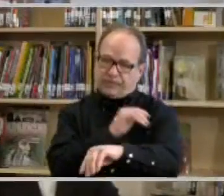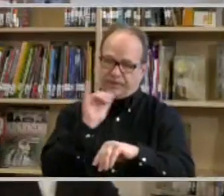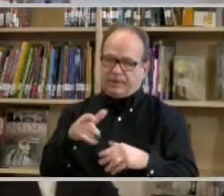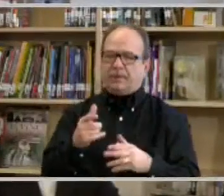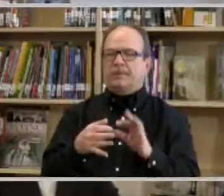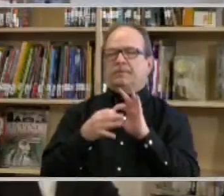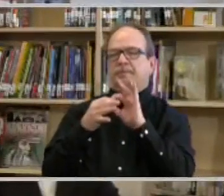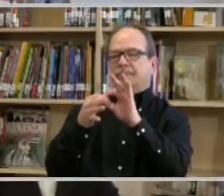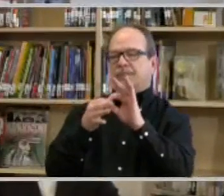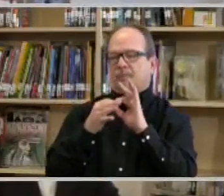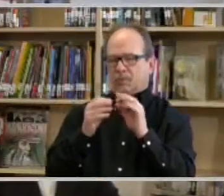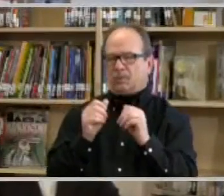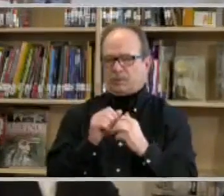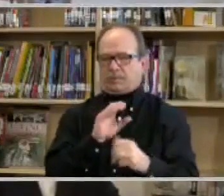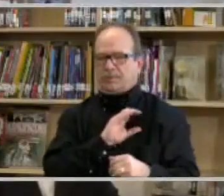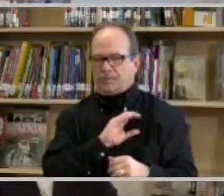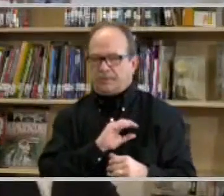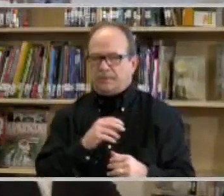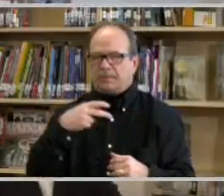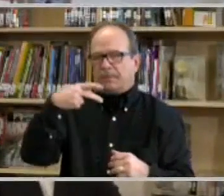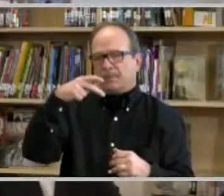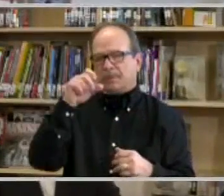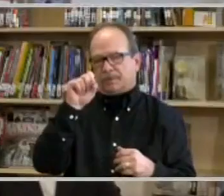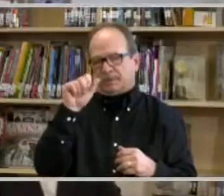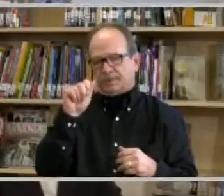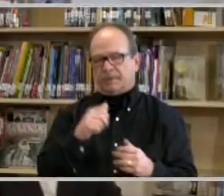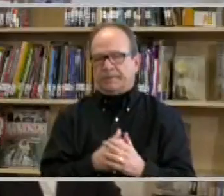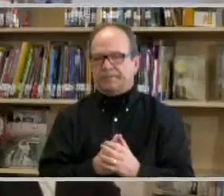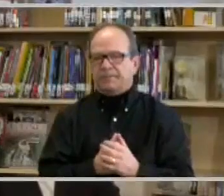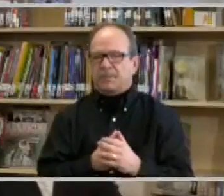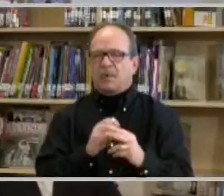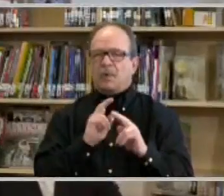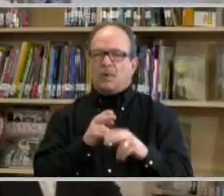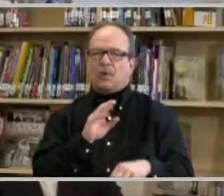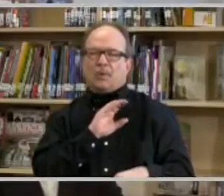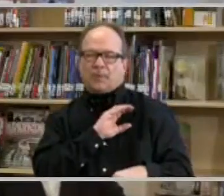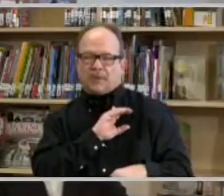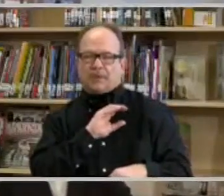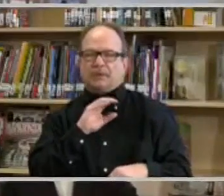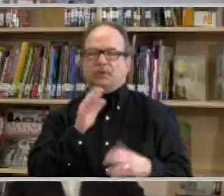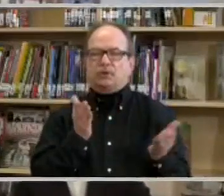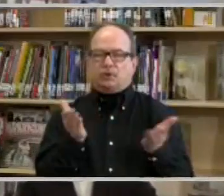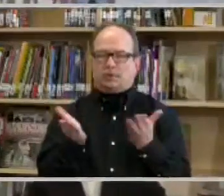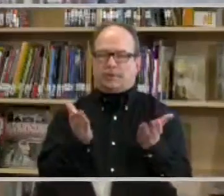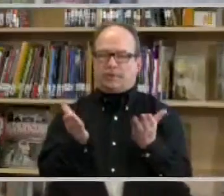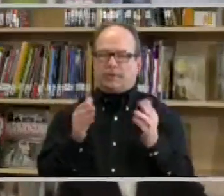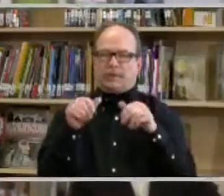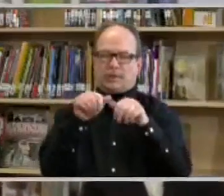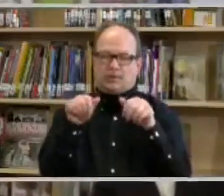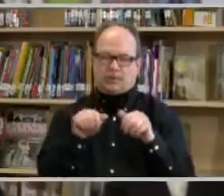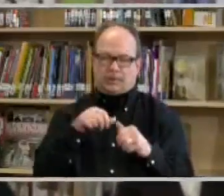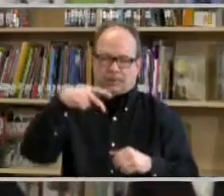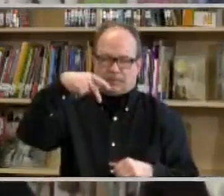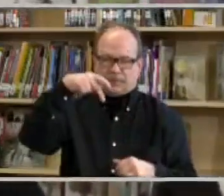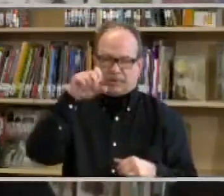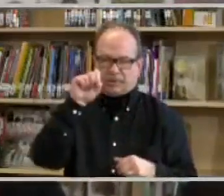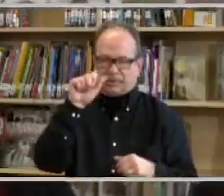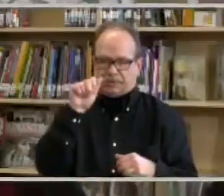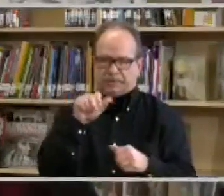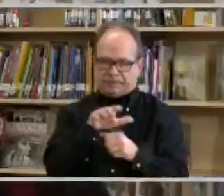COMMUNITY IS WORKING DIRECTLY WITH THE PSA, THE POLICE SERVICE